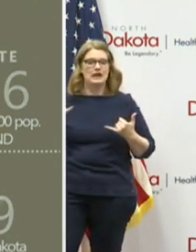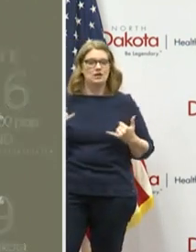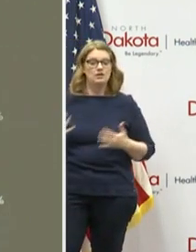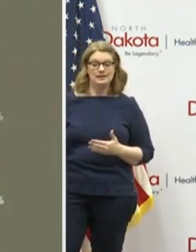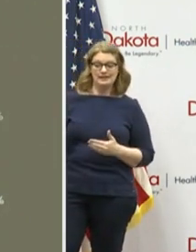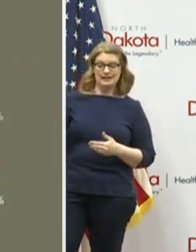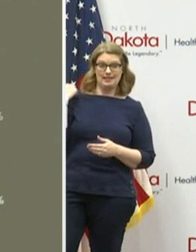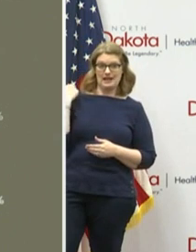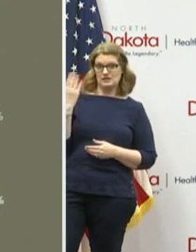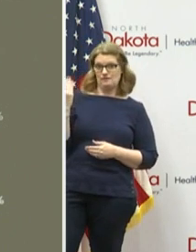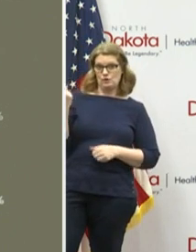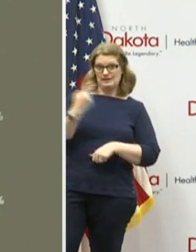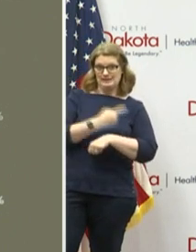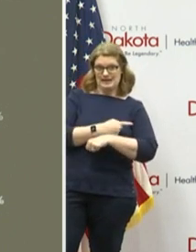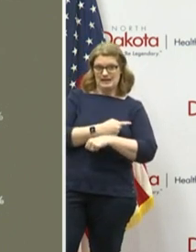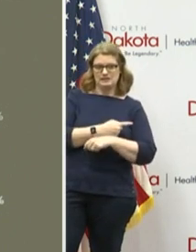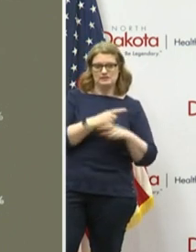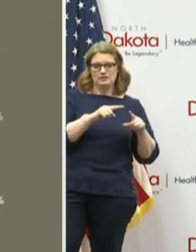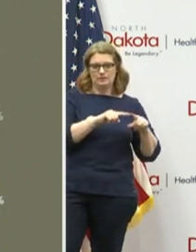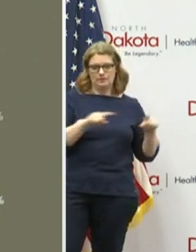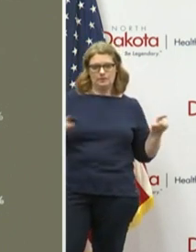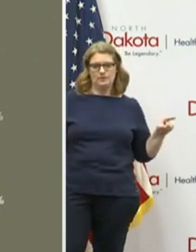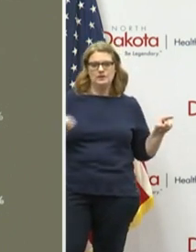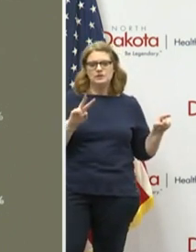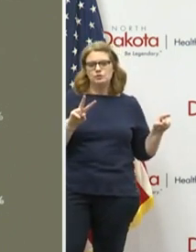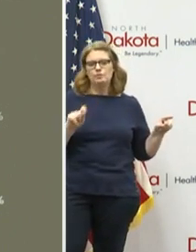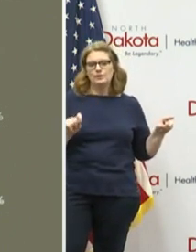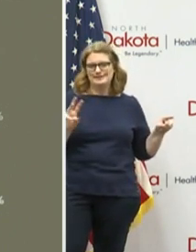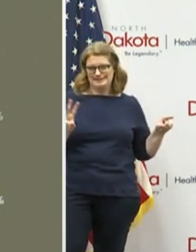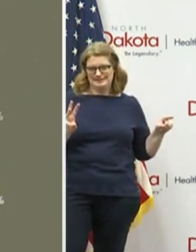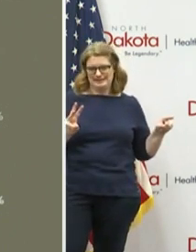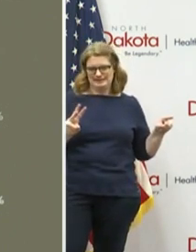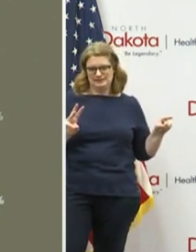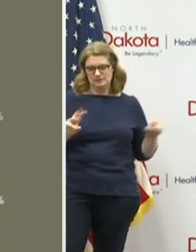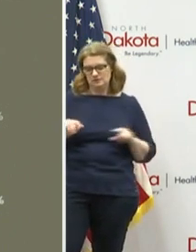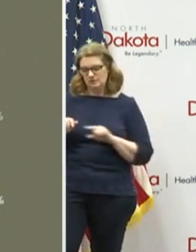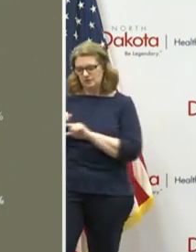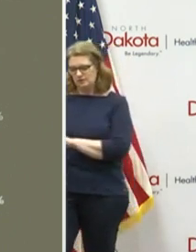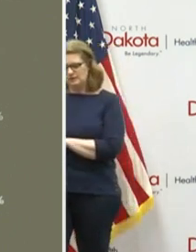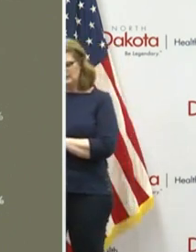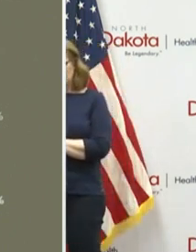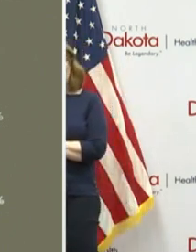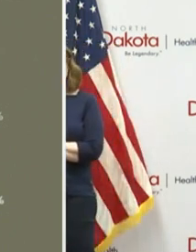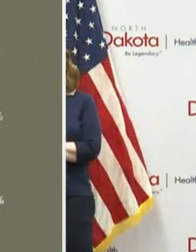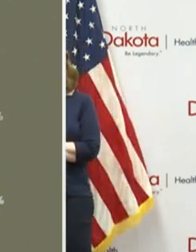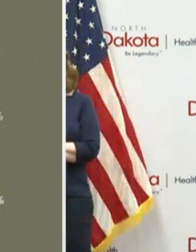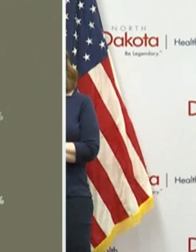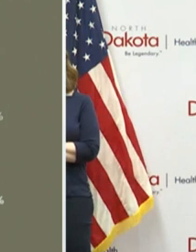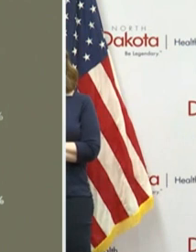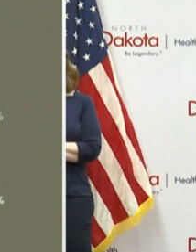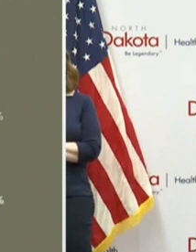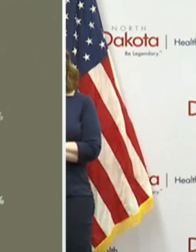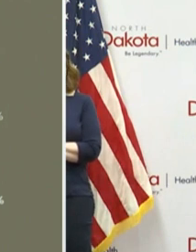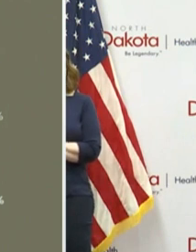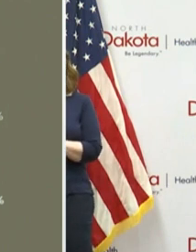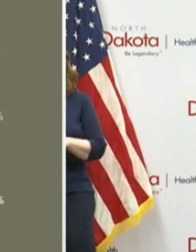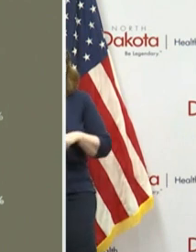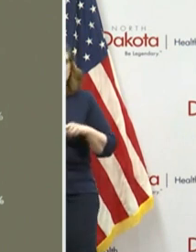POPULATION THERE THAN IN OTHER PARTS OF THE STATE, AND WHEN WE TAKE A LOOK AT THE 14 DAY